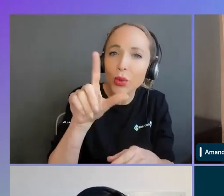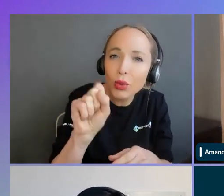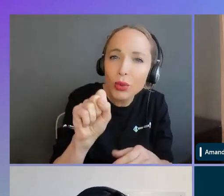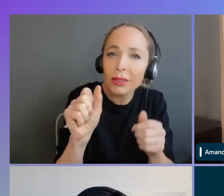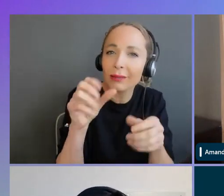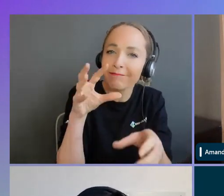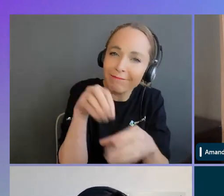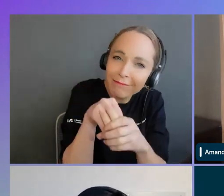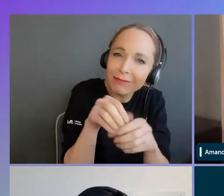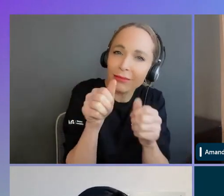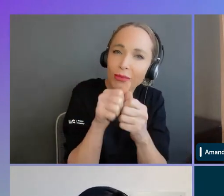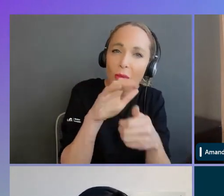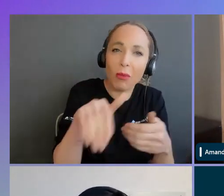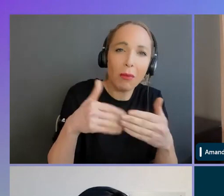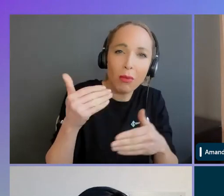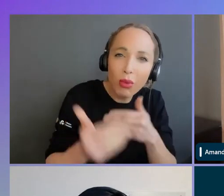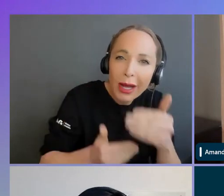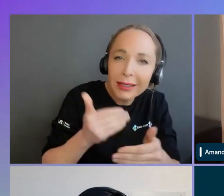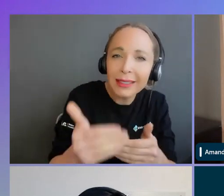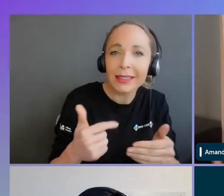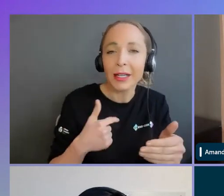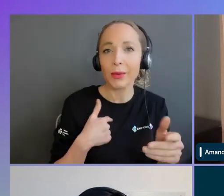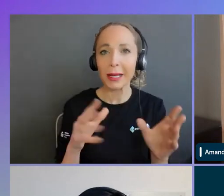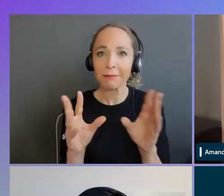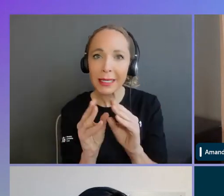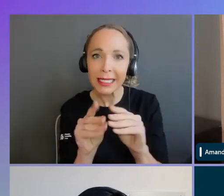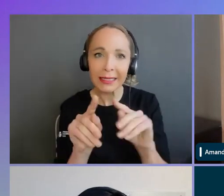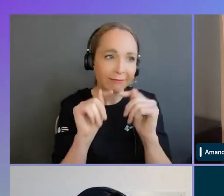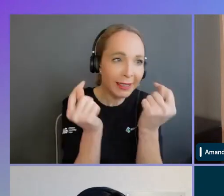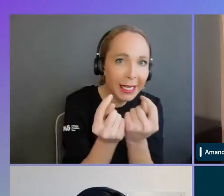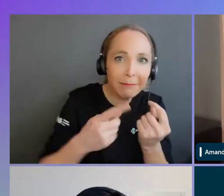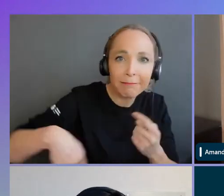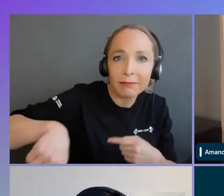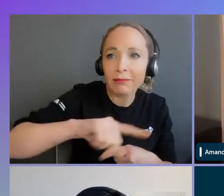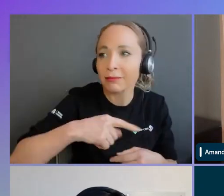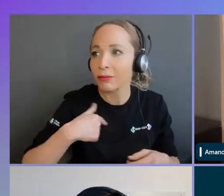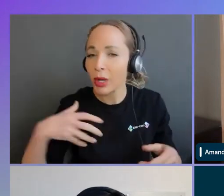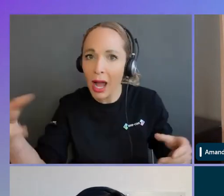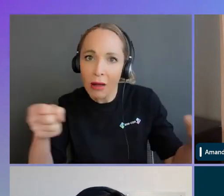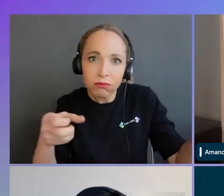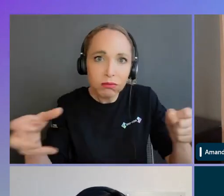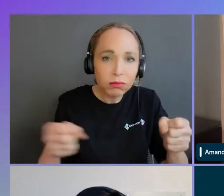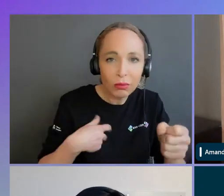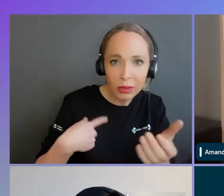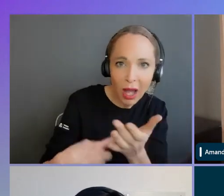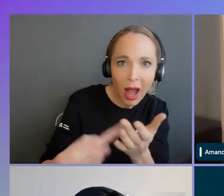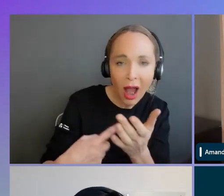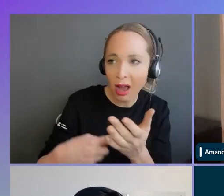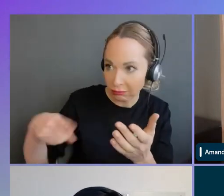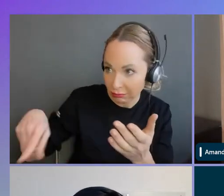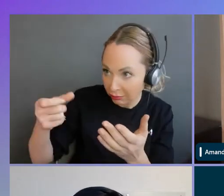understood the importance of accessibility. Um, and even hopped in we had some office hours. Um, we were helping some